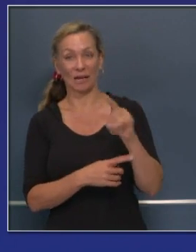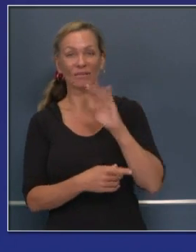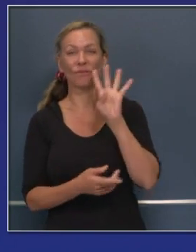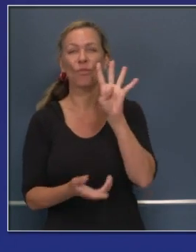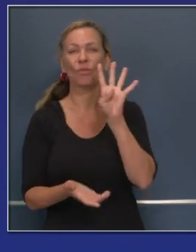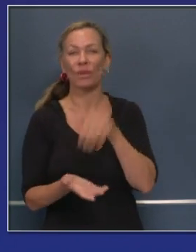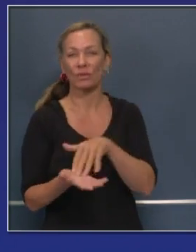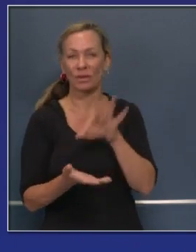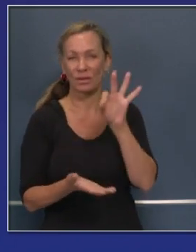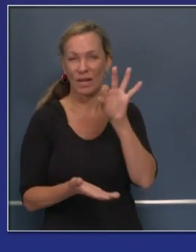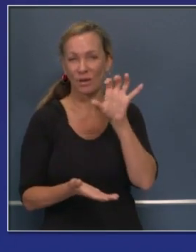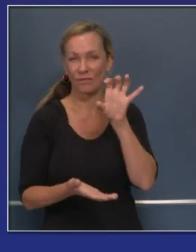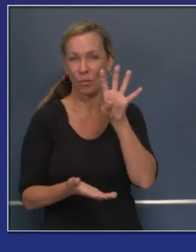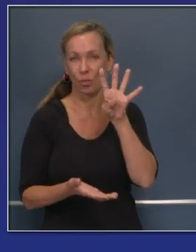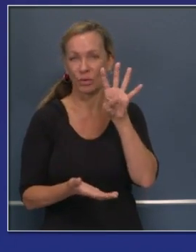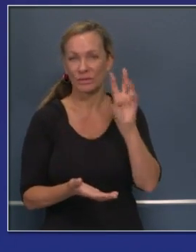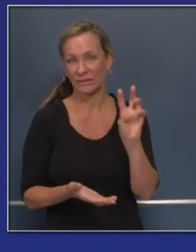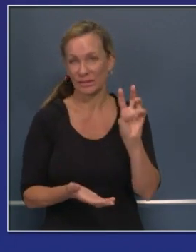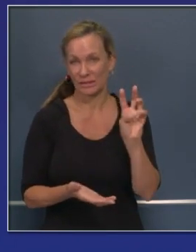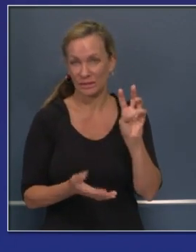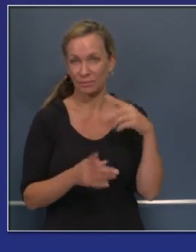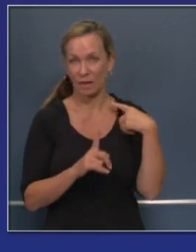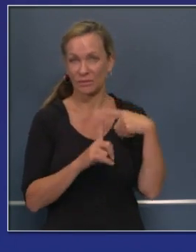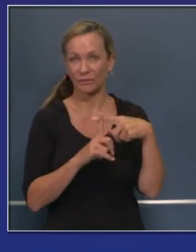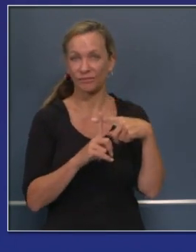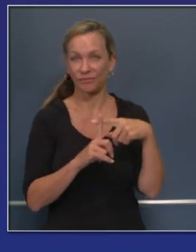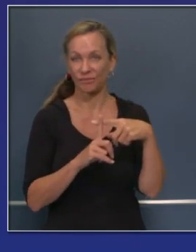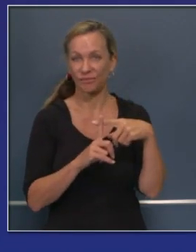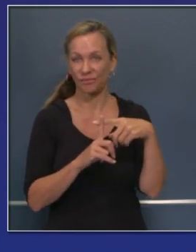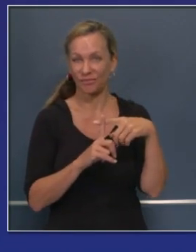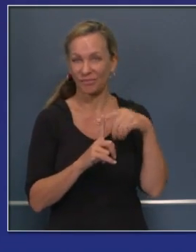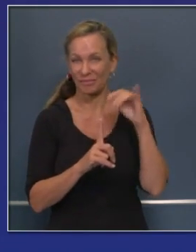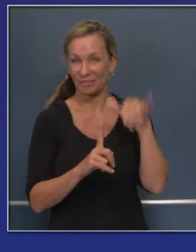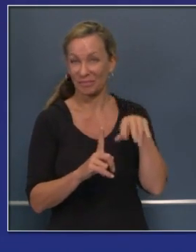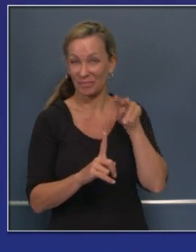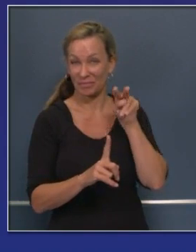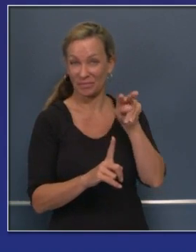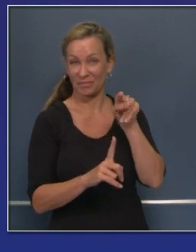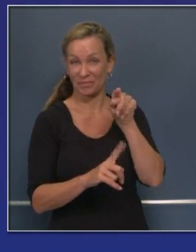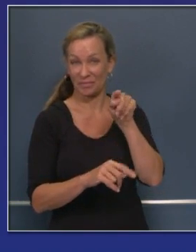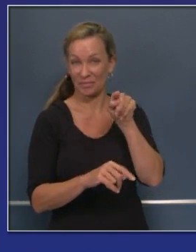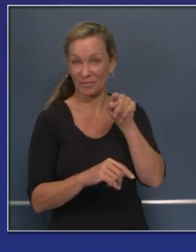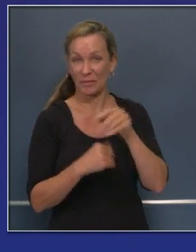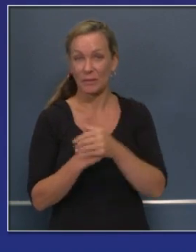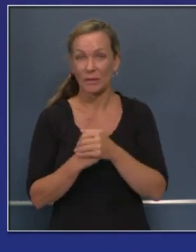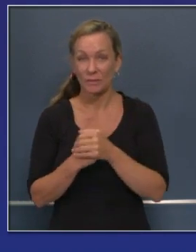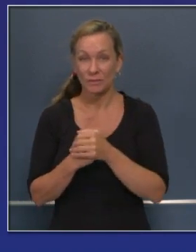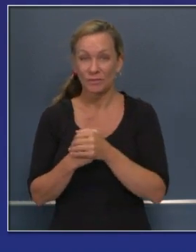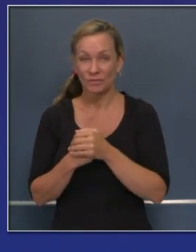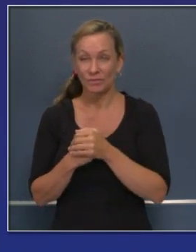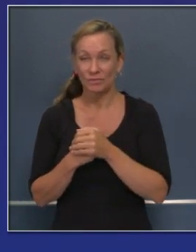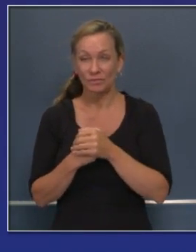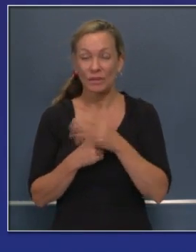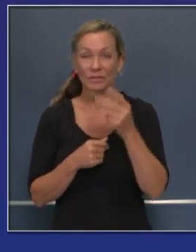YESTERDAY WE REPORTED THE AUGUST 24 NUMBER.